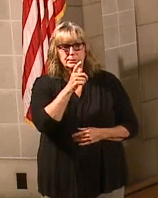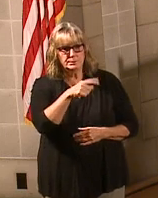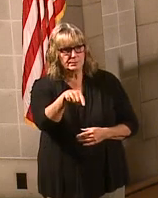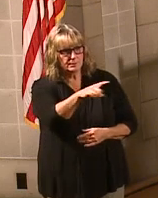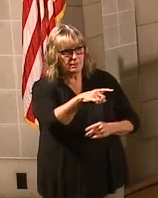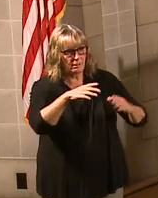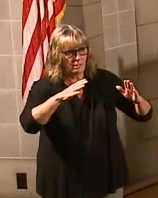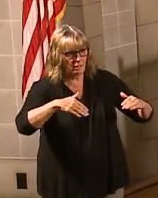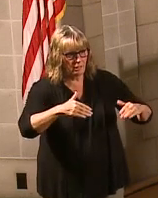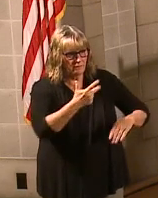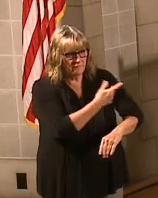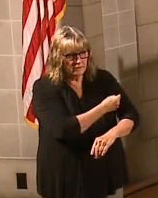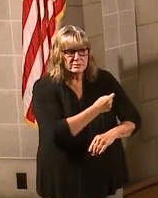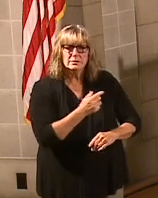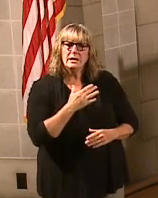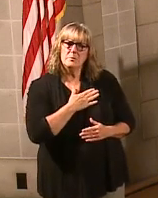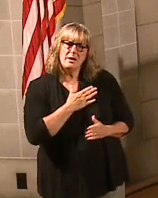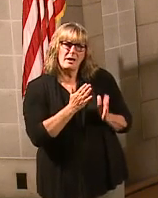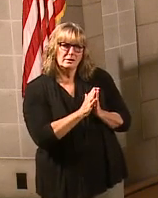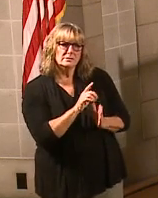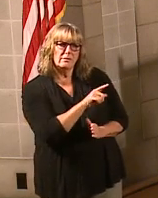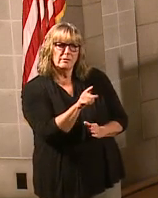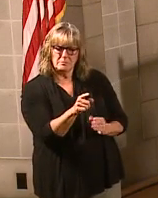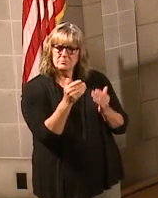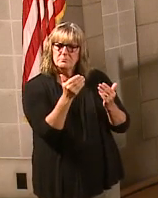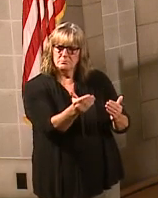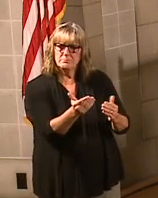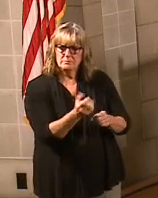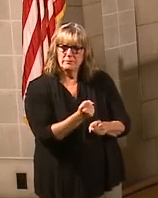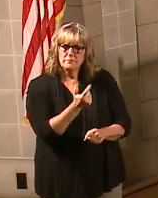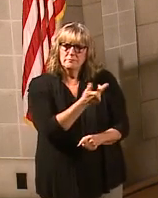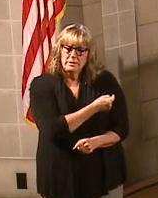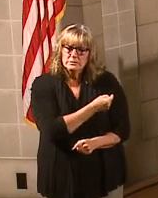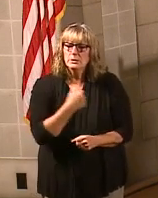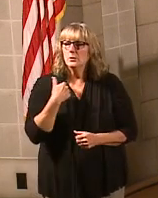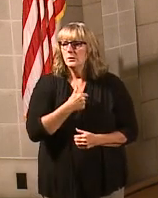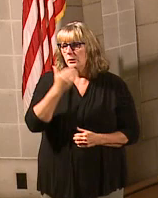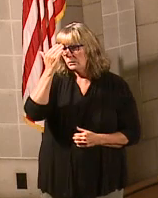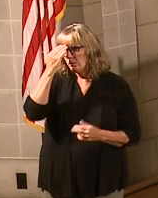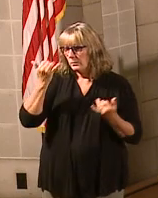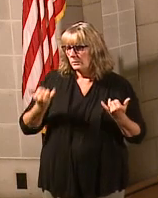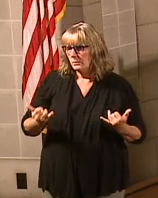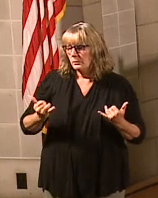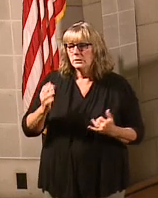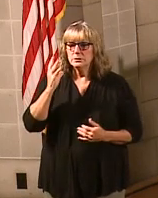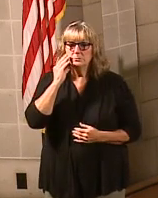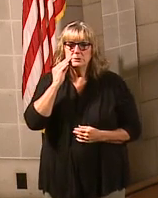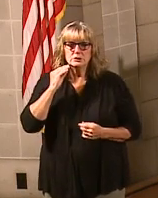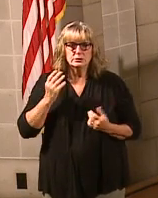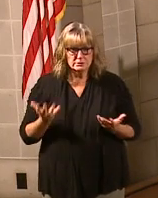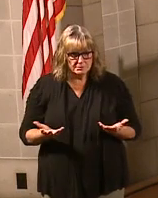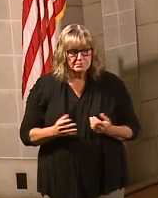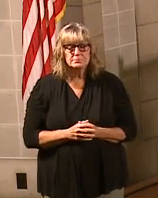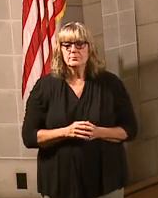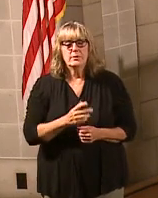EMPHASIZE OR REITERATE IS TO PLEASE ASK PEOPLE WHO HAVE NOT